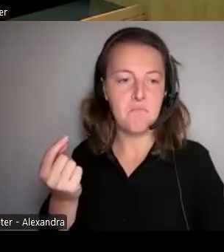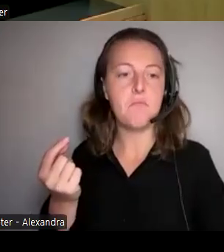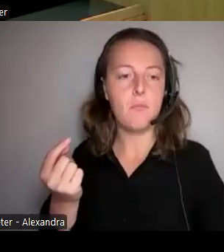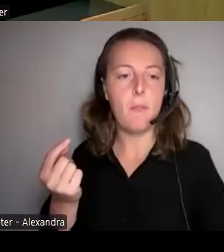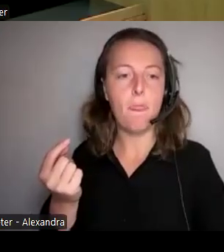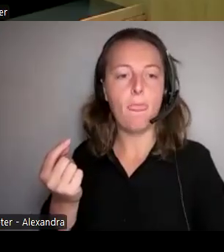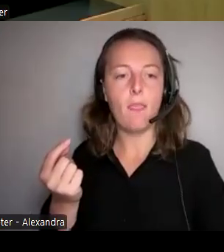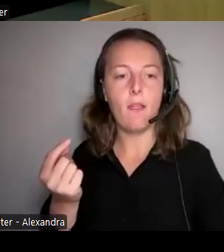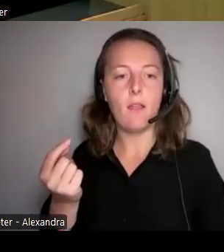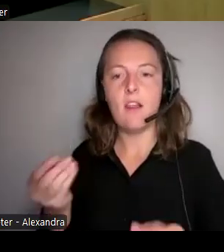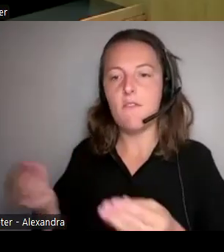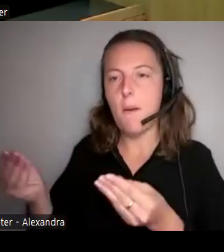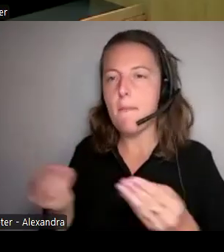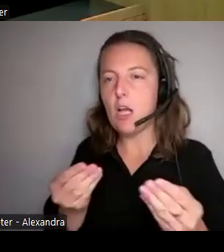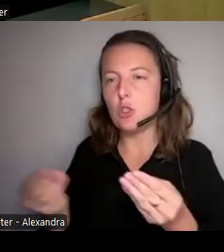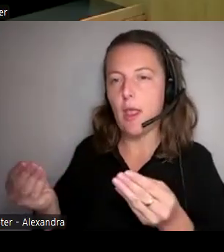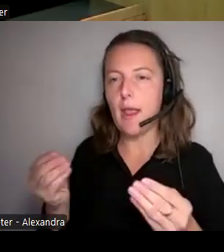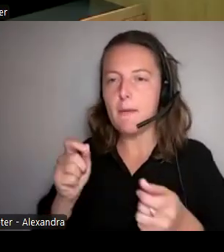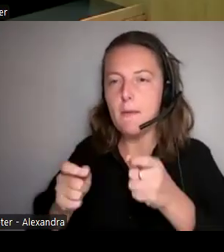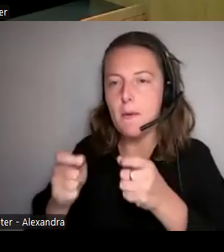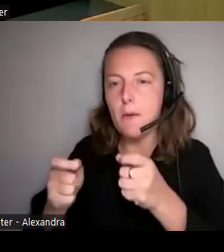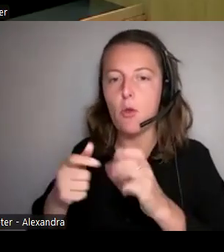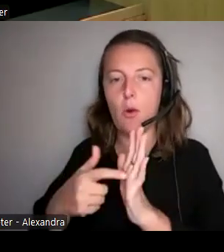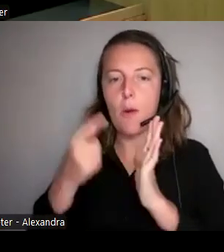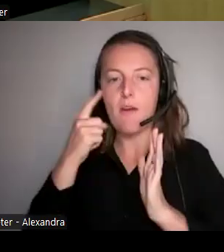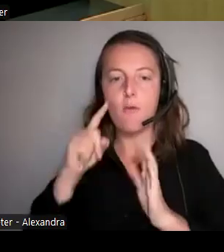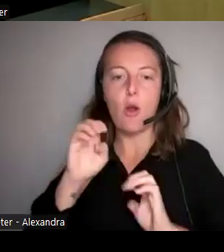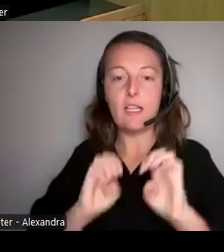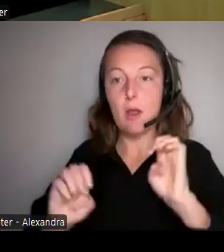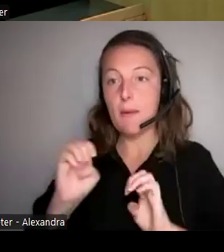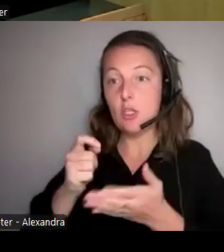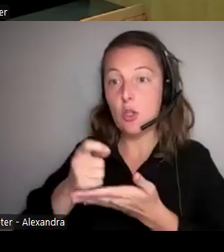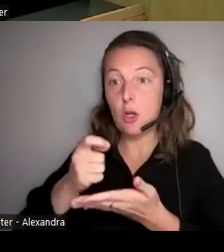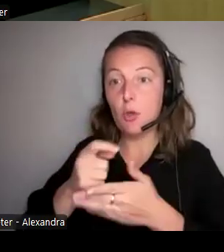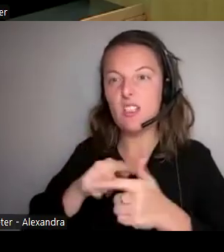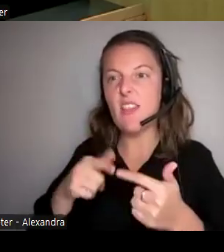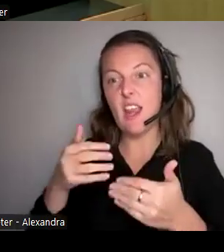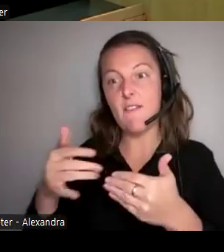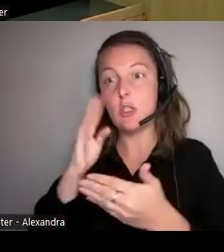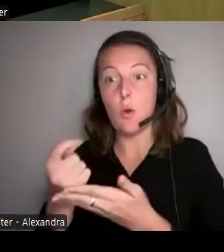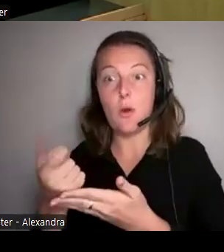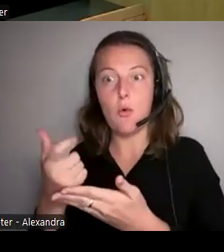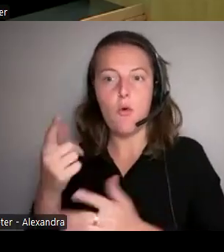the requirement for the experimental therapeutics eventually removing it from those trials. Not